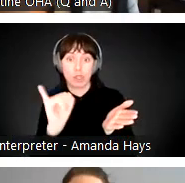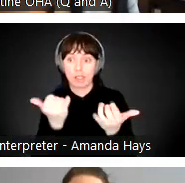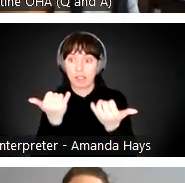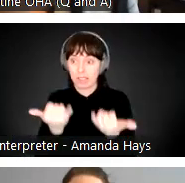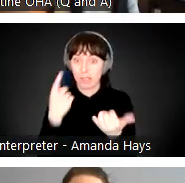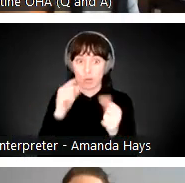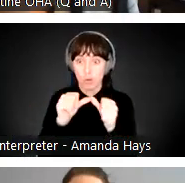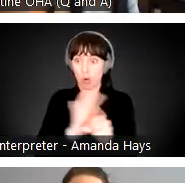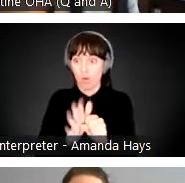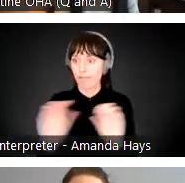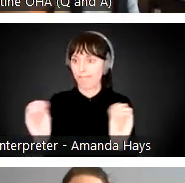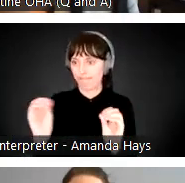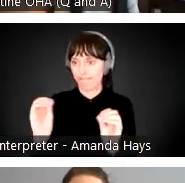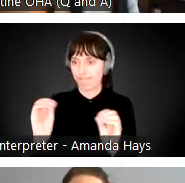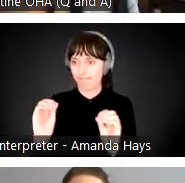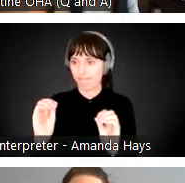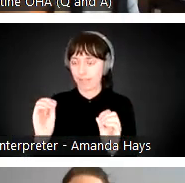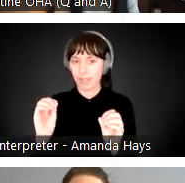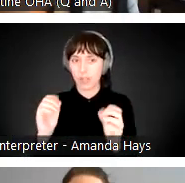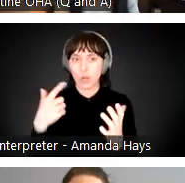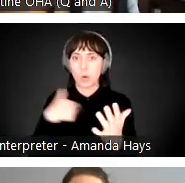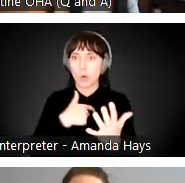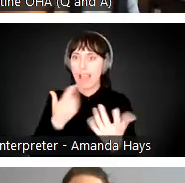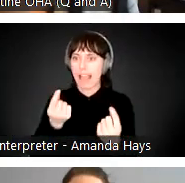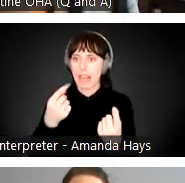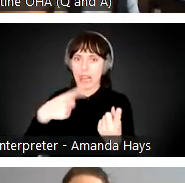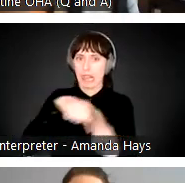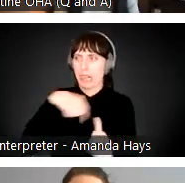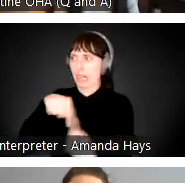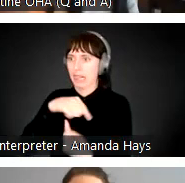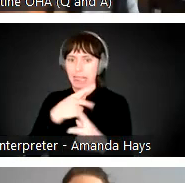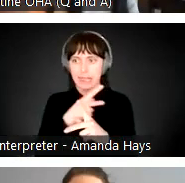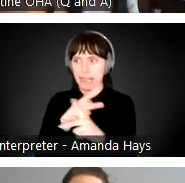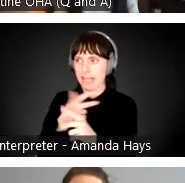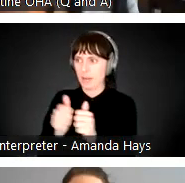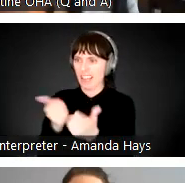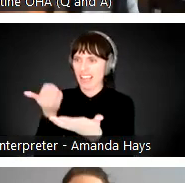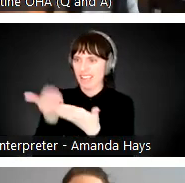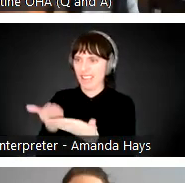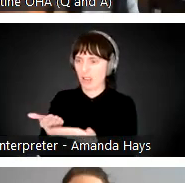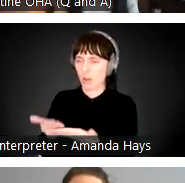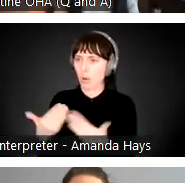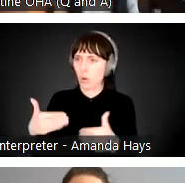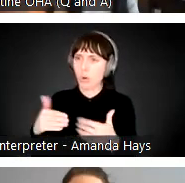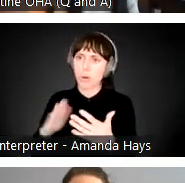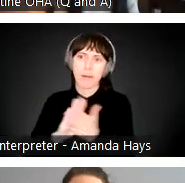kind of on the edge of the evidence if you will. Right? And that does create a sort of hermeneutic challenge, right? For